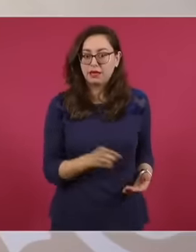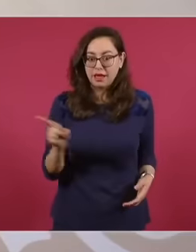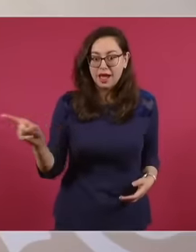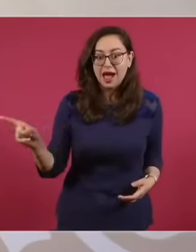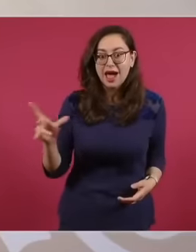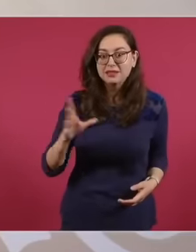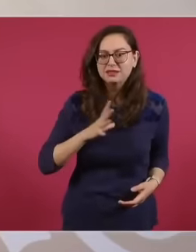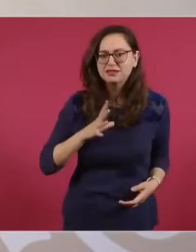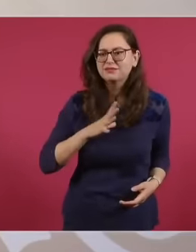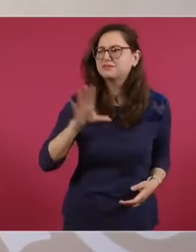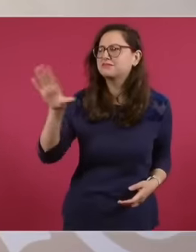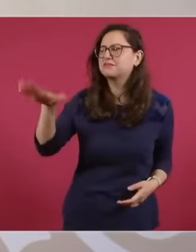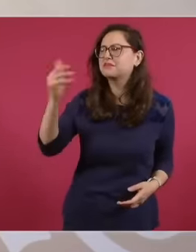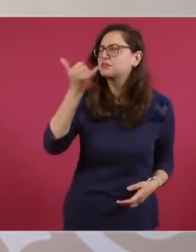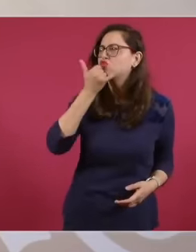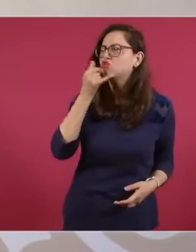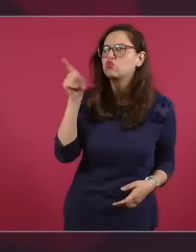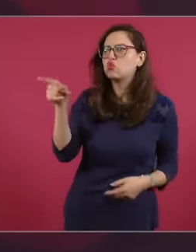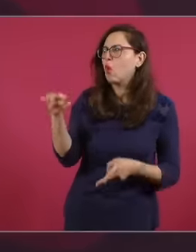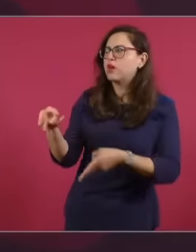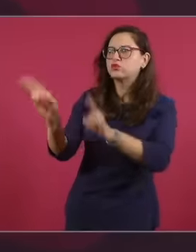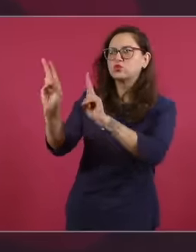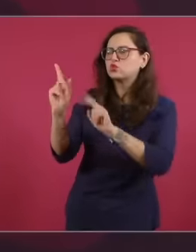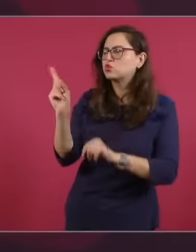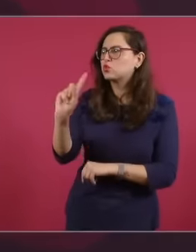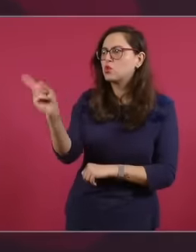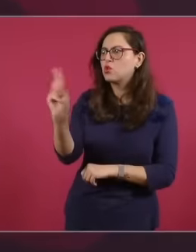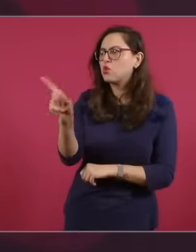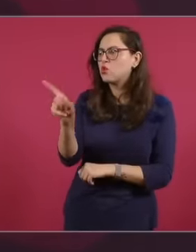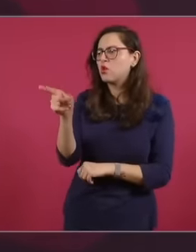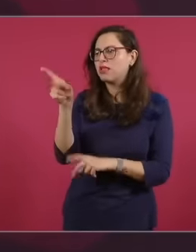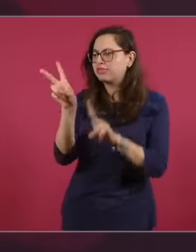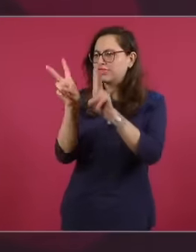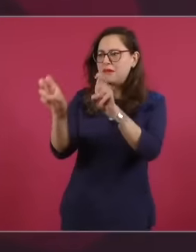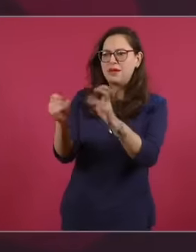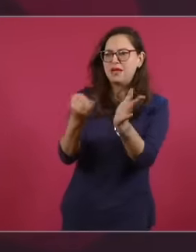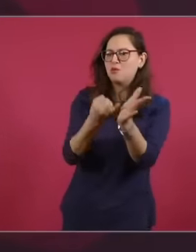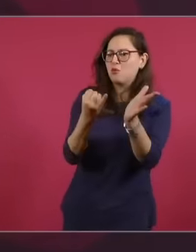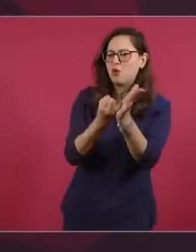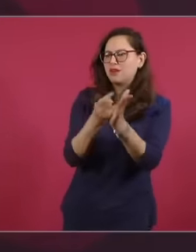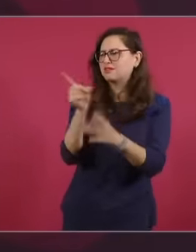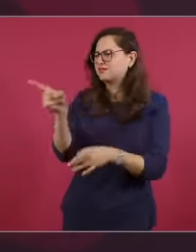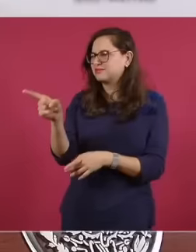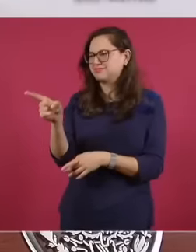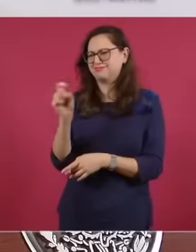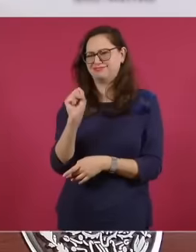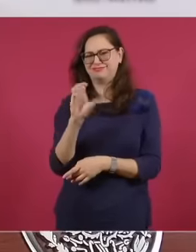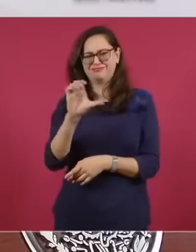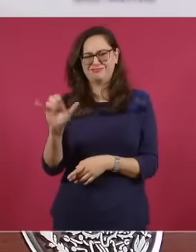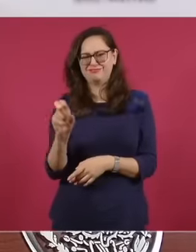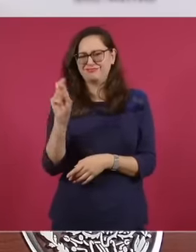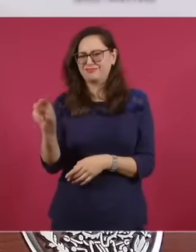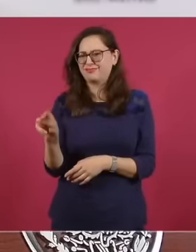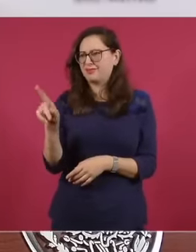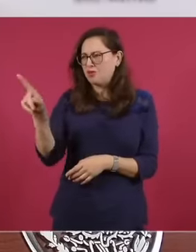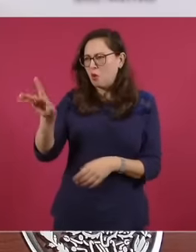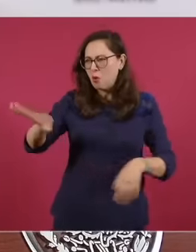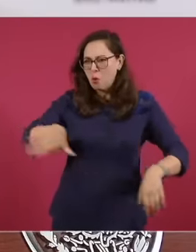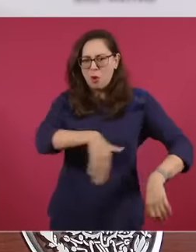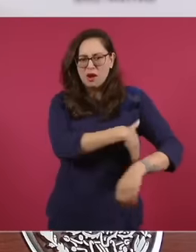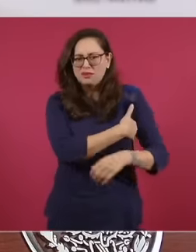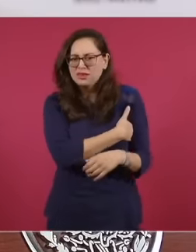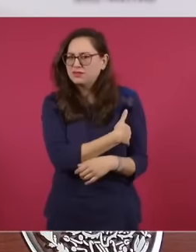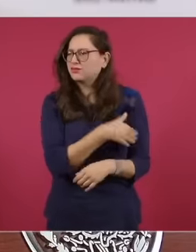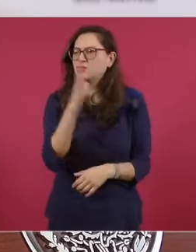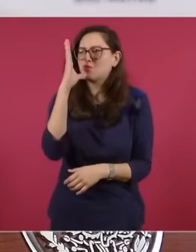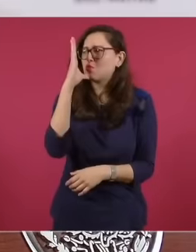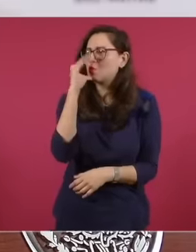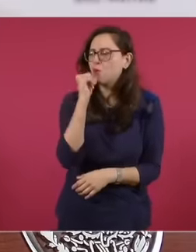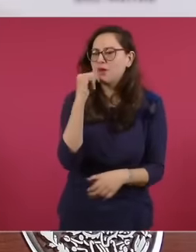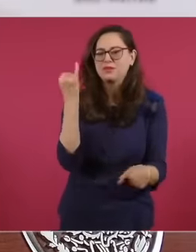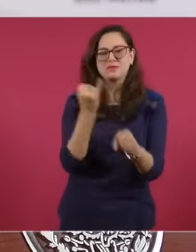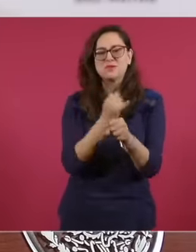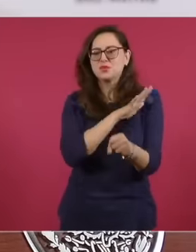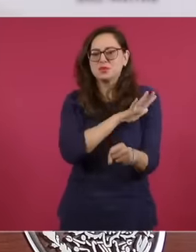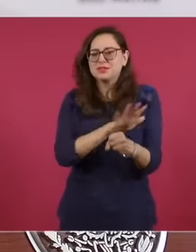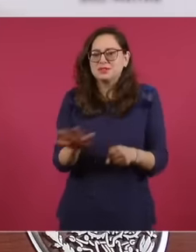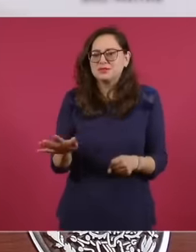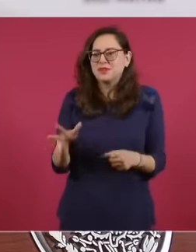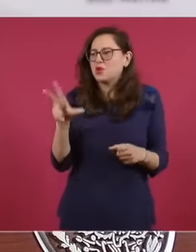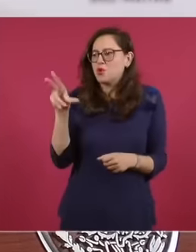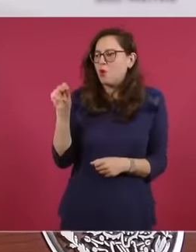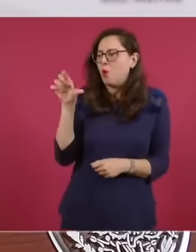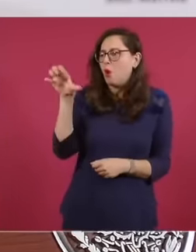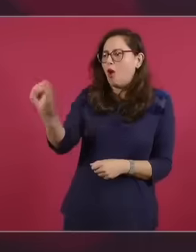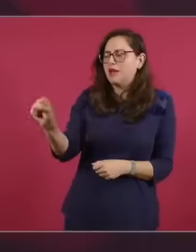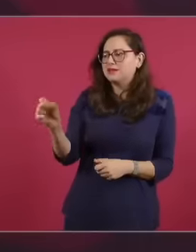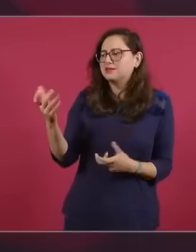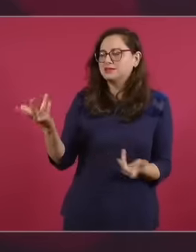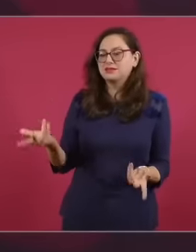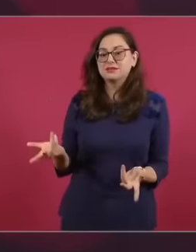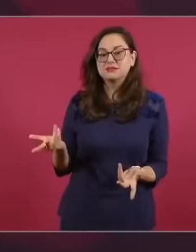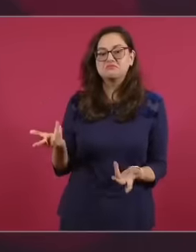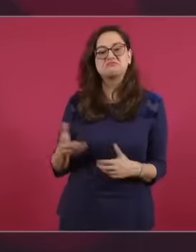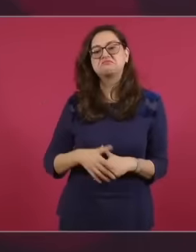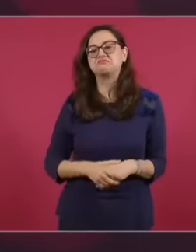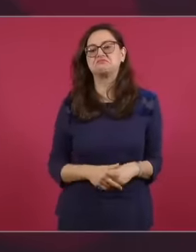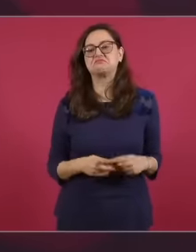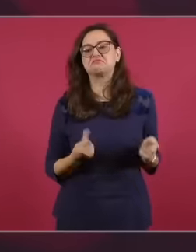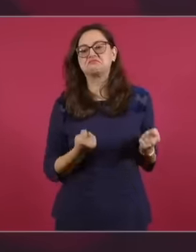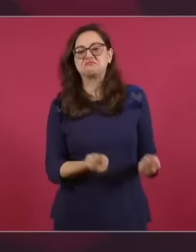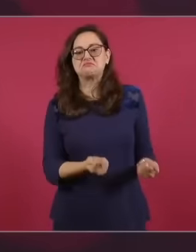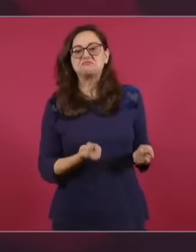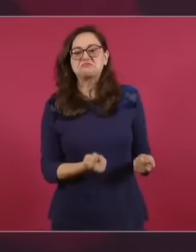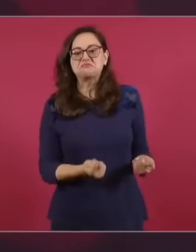up to the court to deal with the matter because even it has already reached the court they have already ruled in